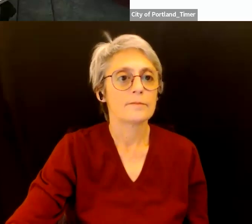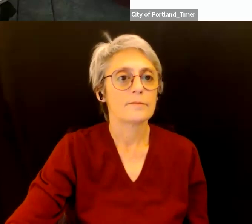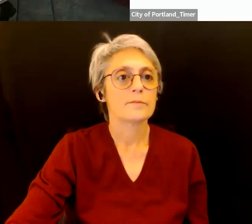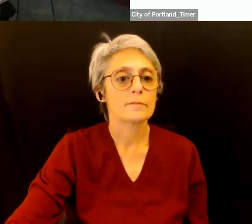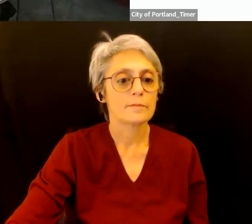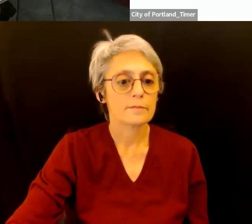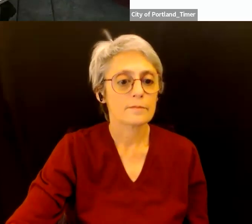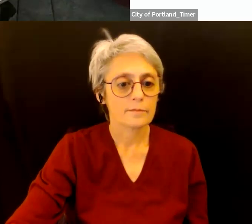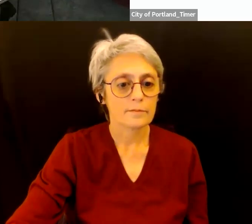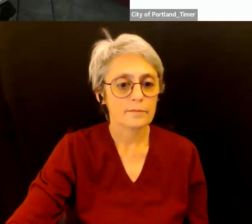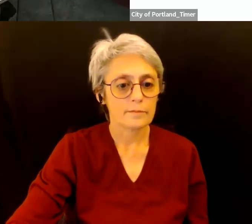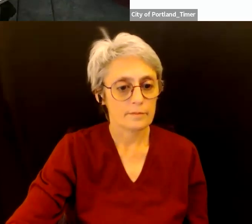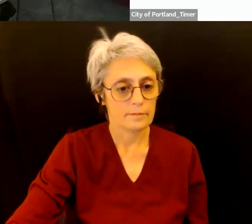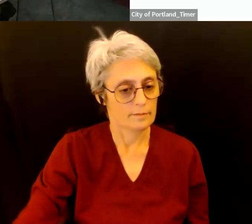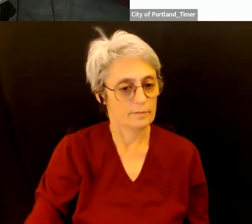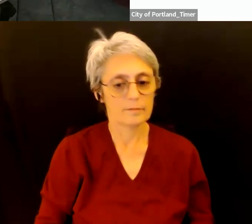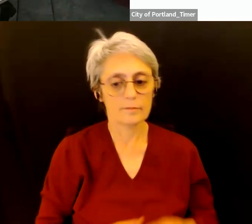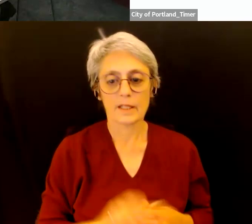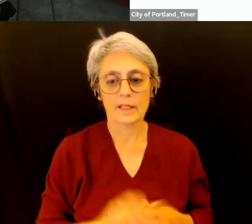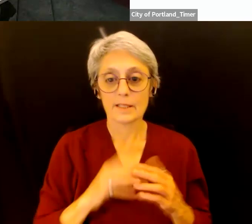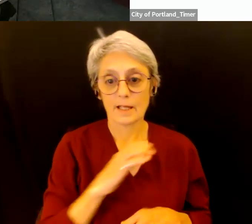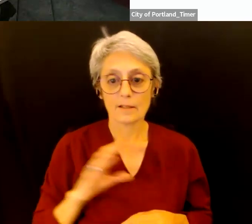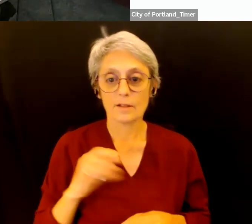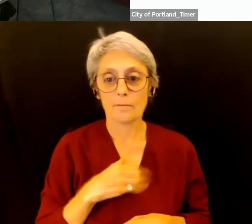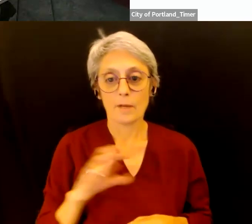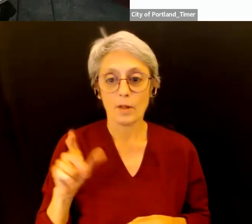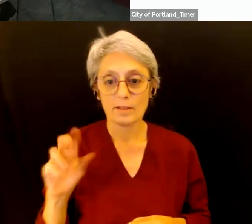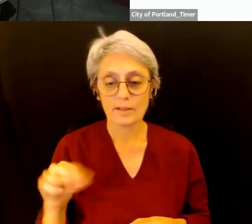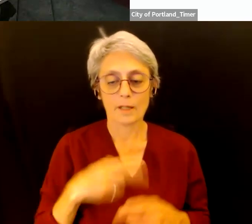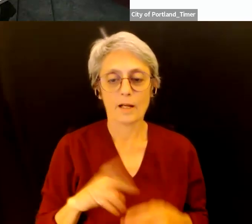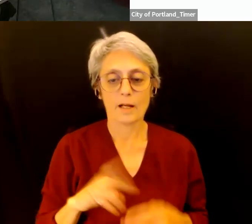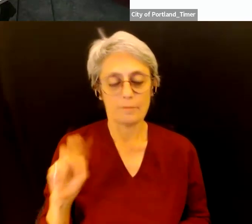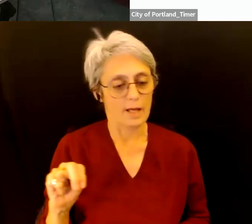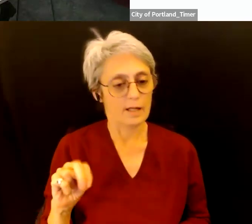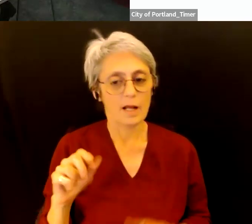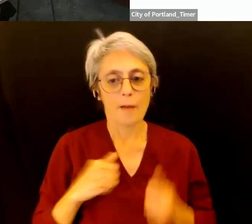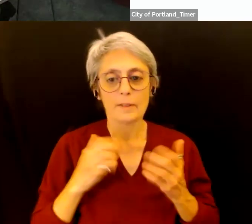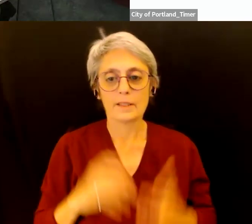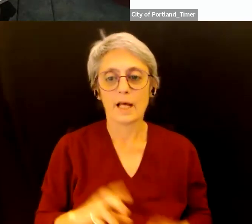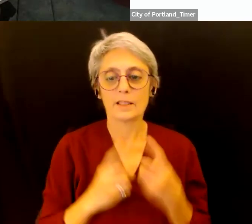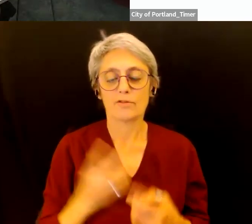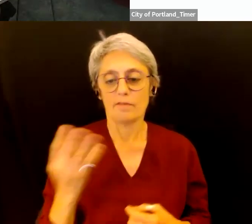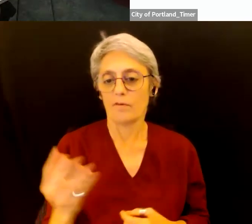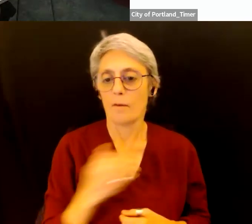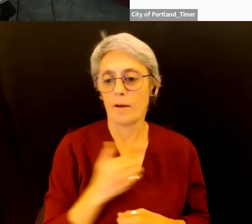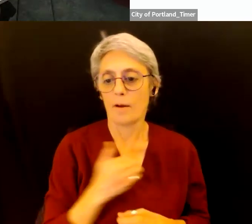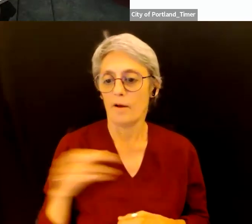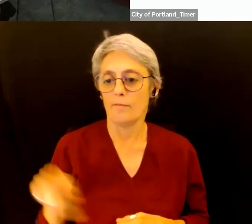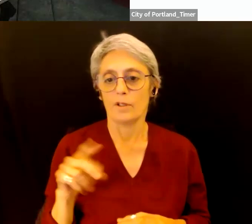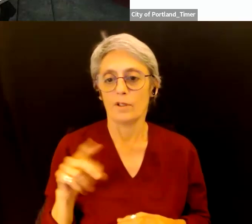Hello, City Council and Mayor Wilson. My name is Ben and I'm a tenant in District 4 and a member of the Portland Democratic Socialist of America.